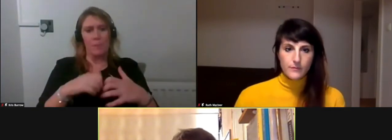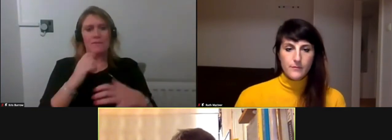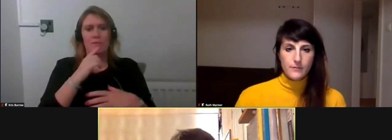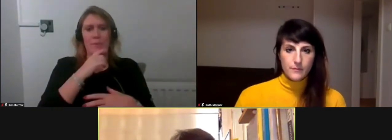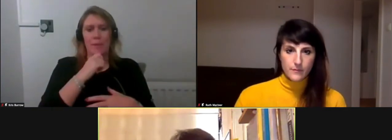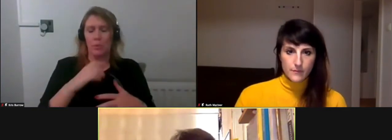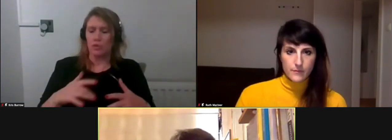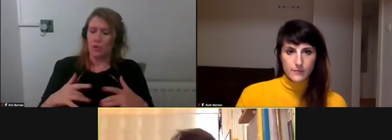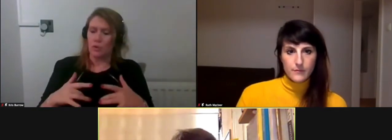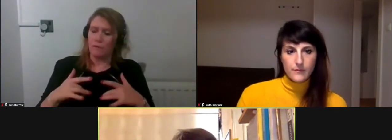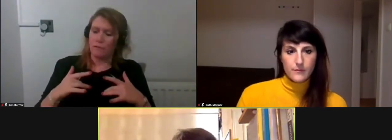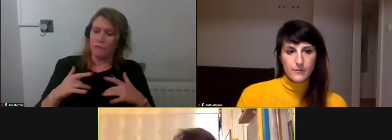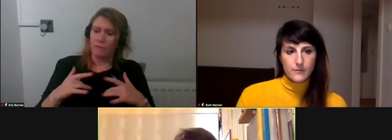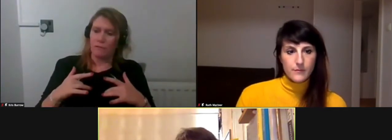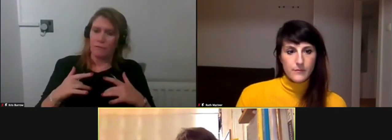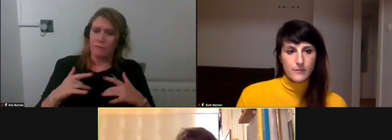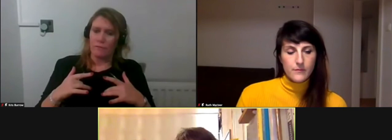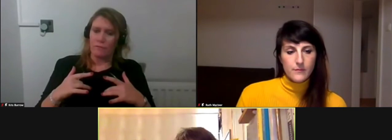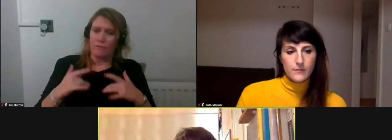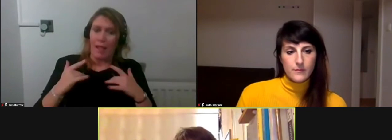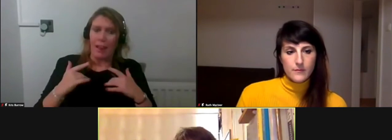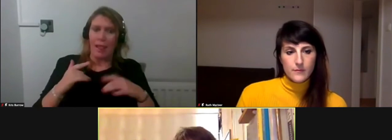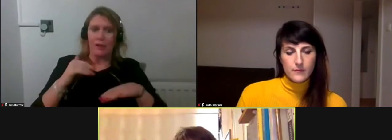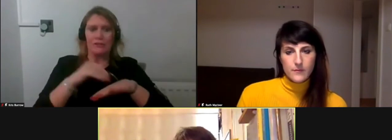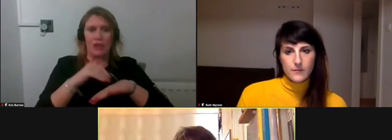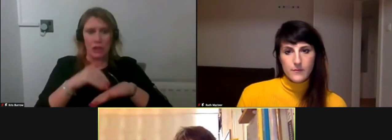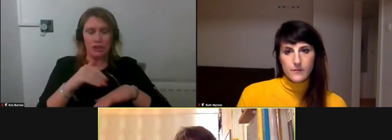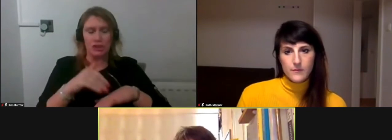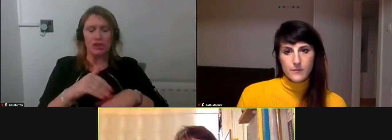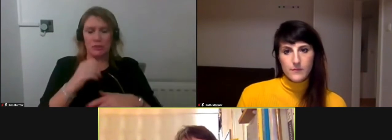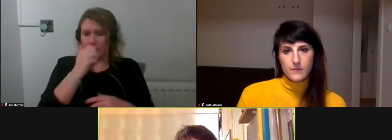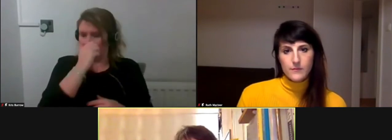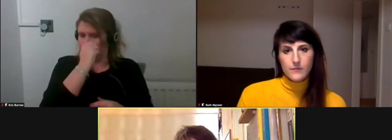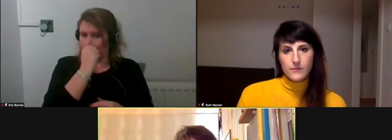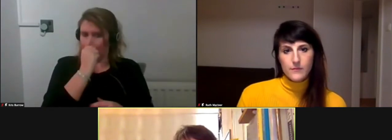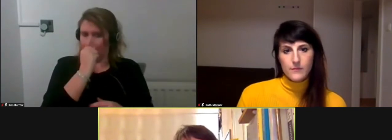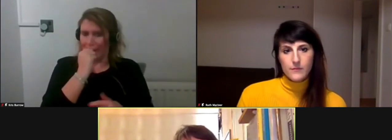umm... to touch and play with and create